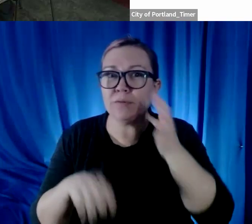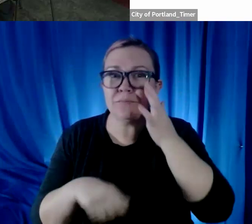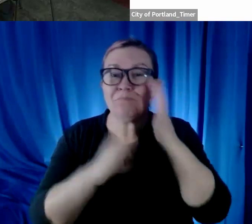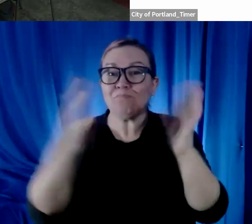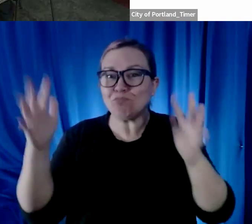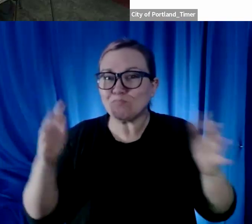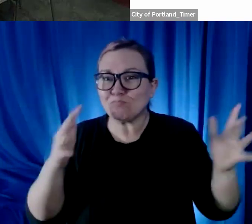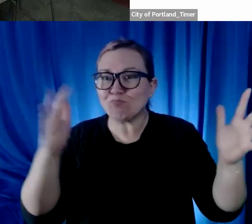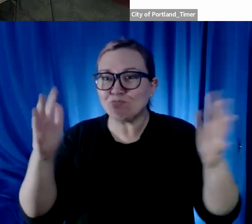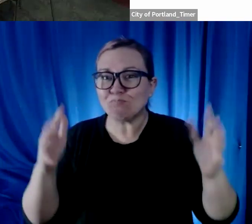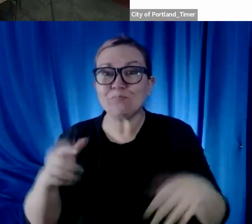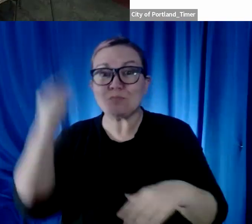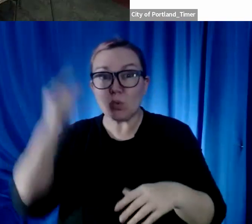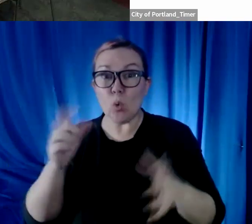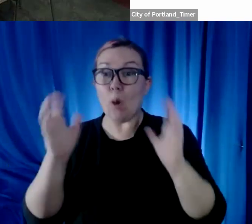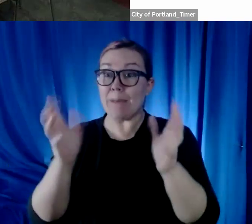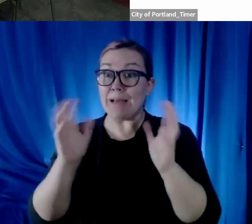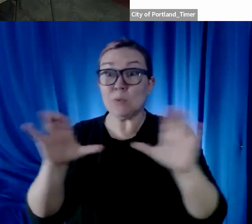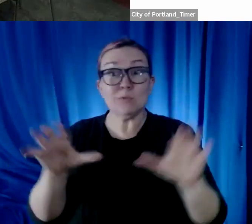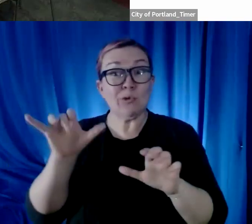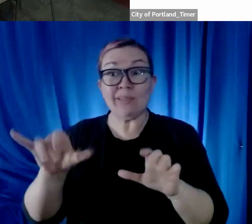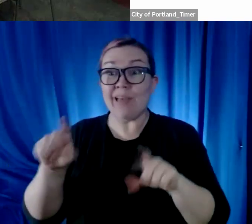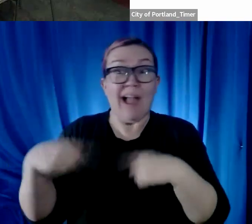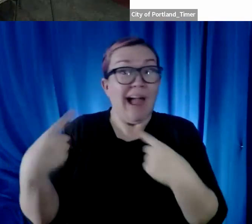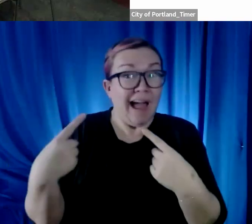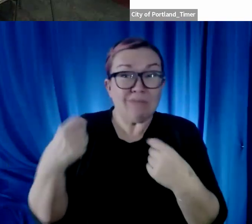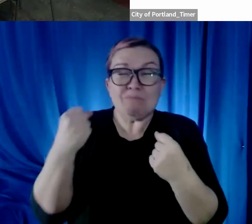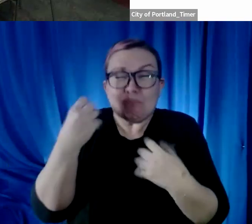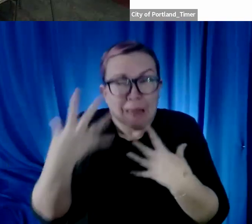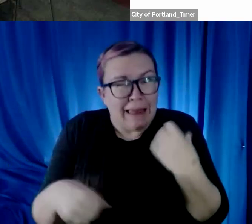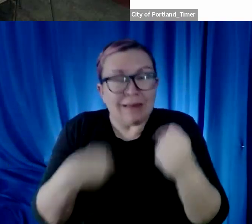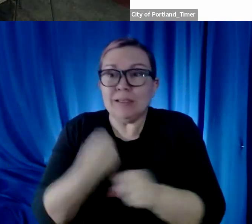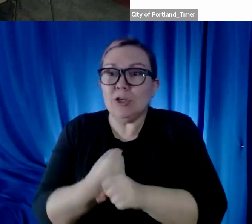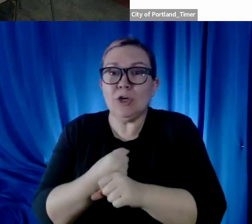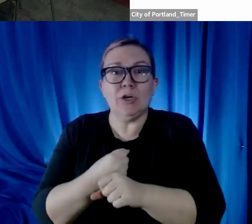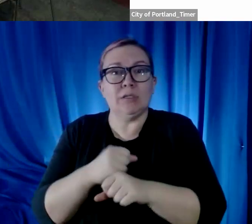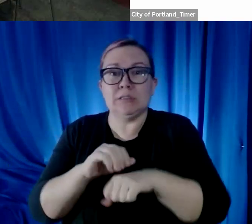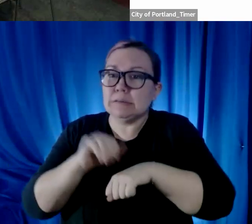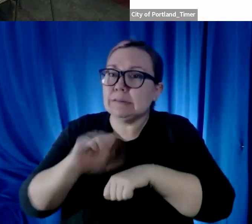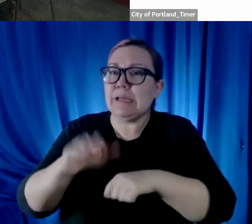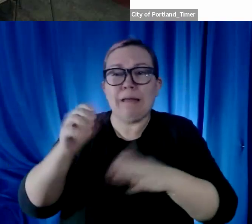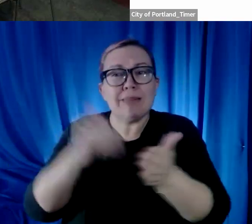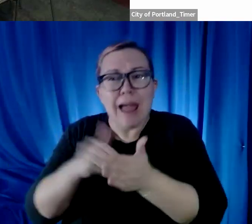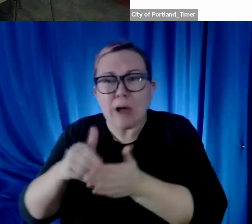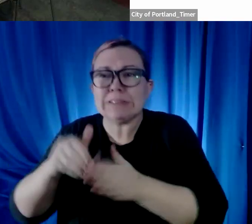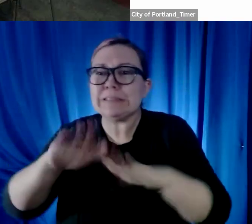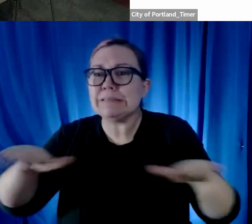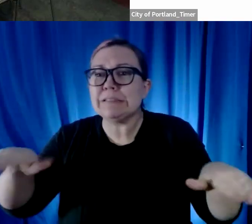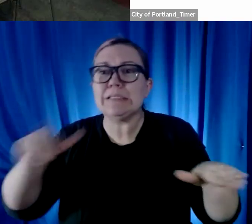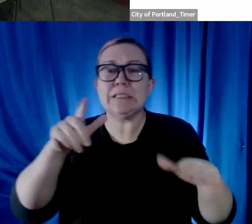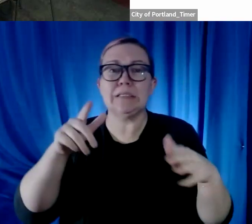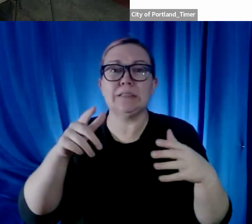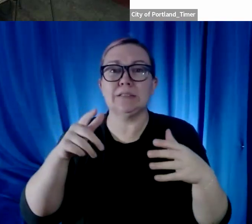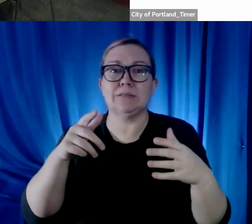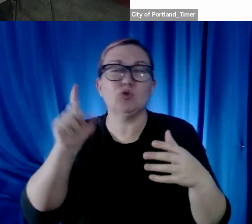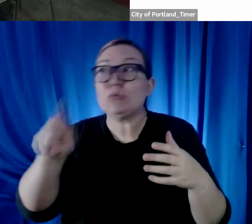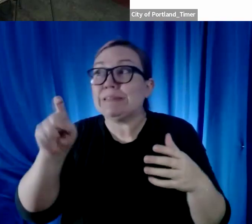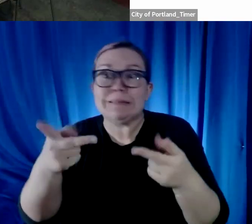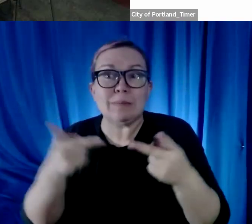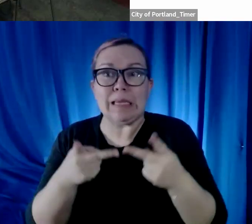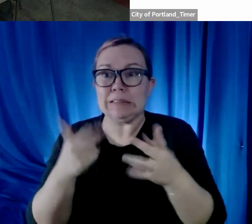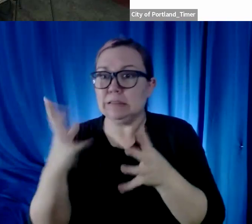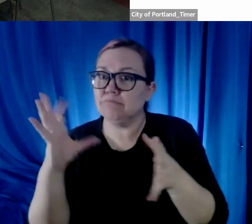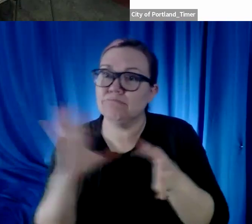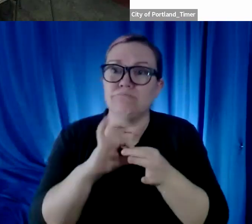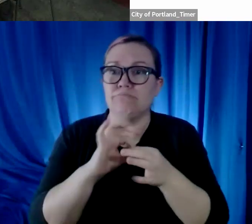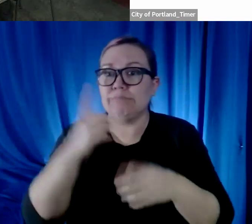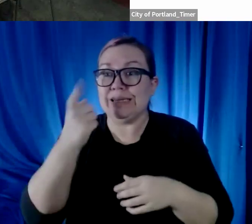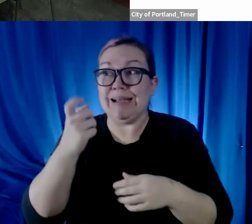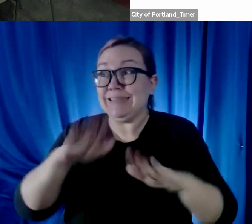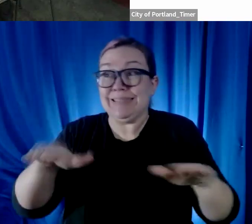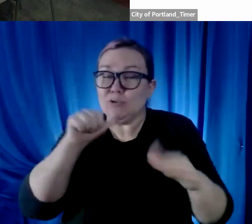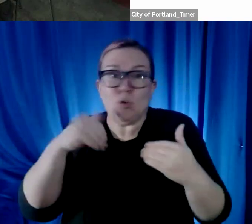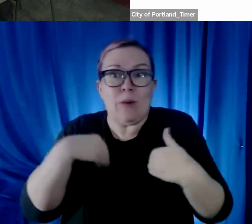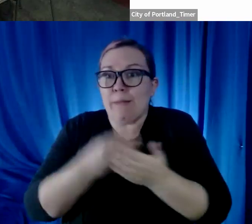Golden Ball has been doing this for decades. They have sent thousands of kids just looking for a place to participate because these kids don't have the money to join the traveling teams.